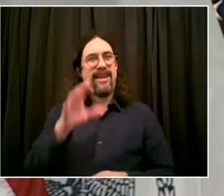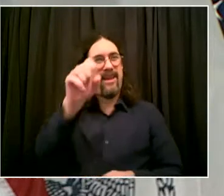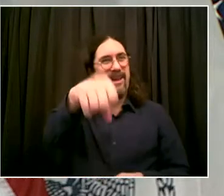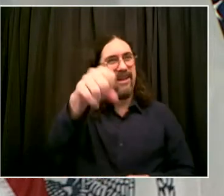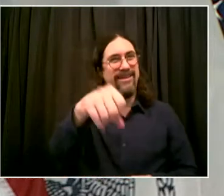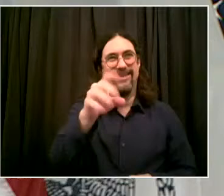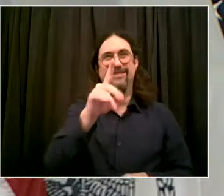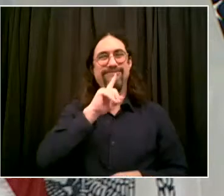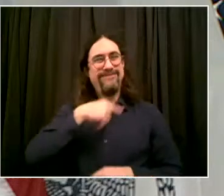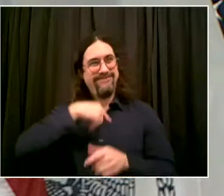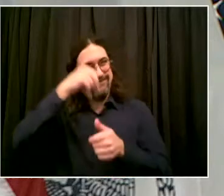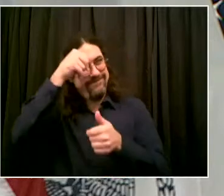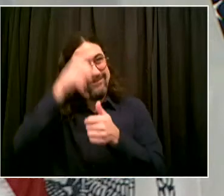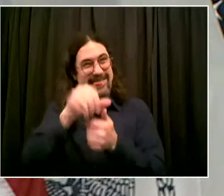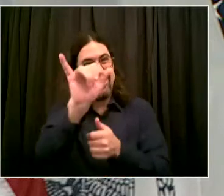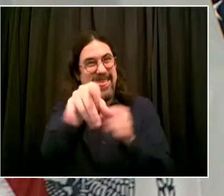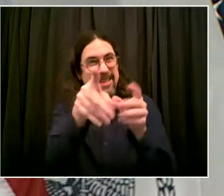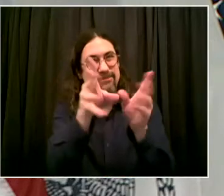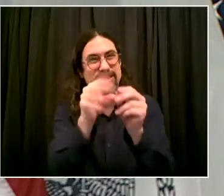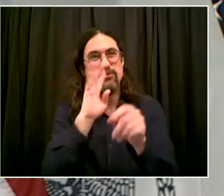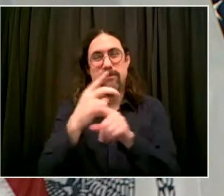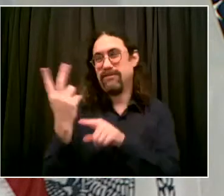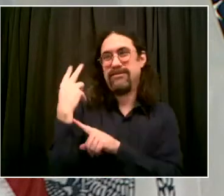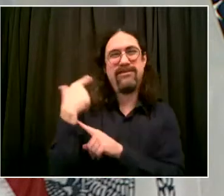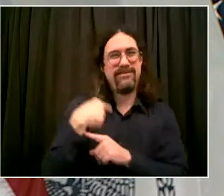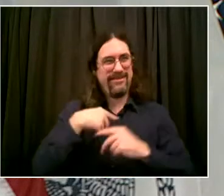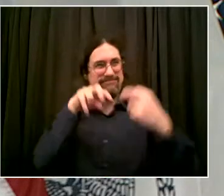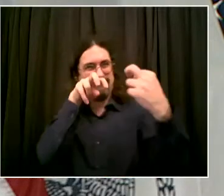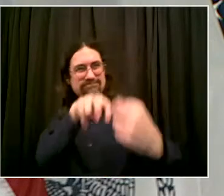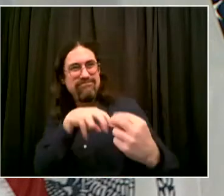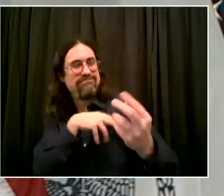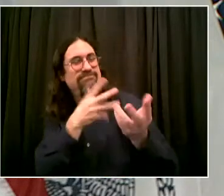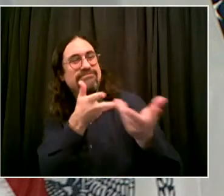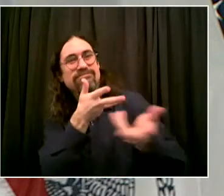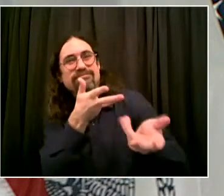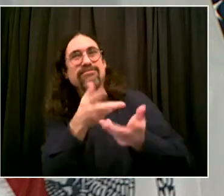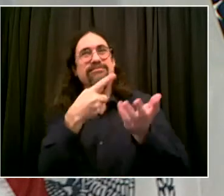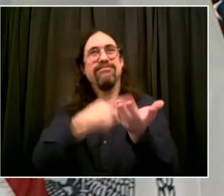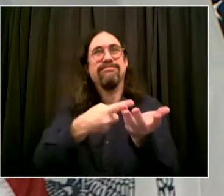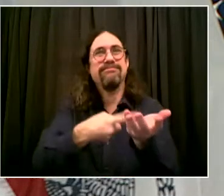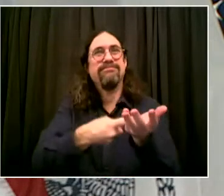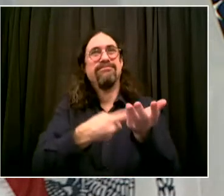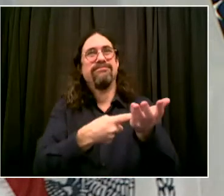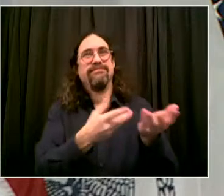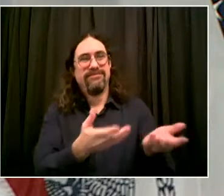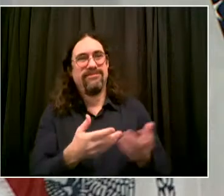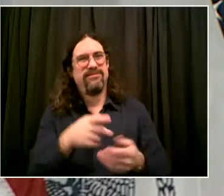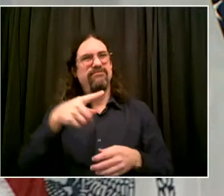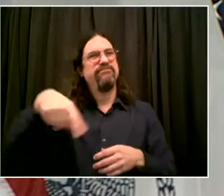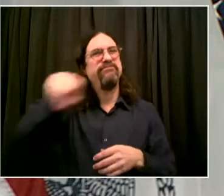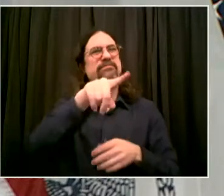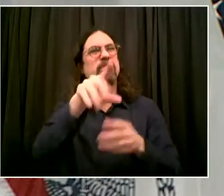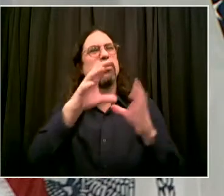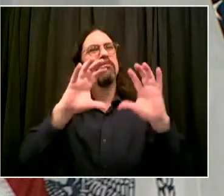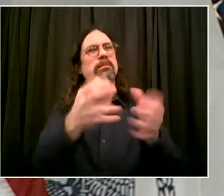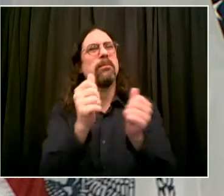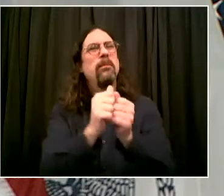THANK YOU BILL I'M SO APPRECIATIVE FOR EVERYTHING YOU HAVE SAID, SO MUCH FROM THE HEART I I CAN TELL. I REMEMBER THAT DAY IT WAS A BEAUTIFUL DAY WHEN WE GOT TOGETHER A FEW